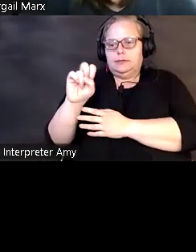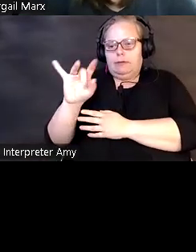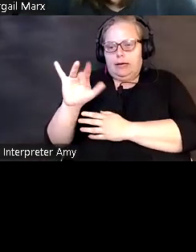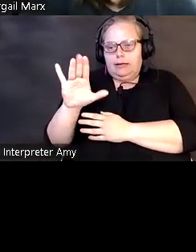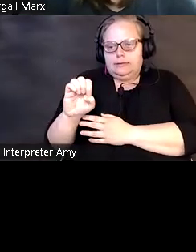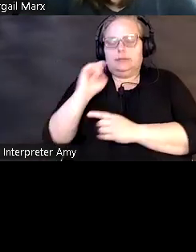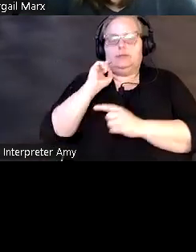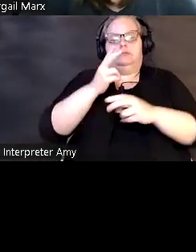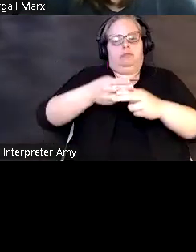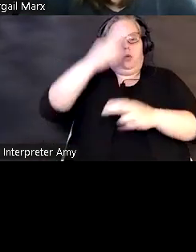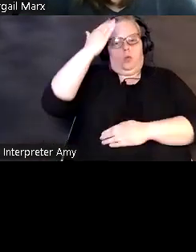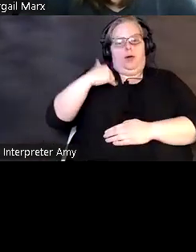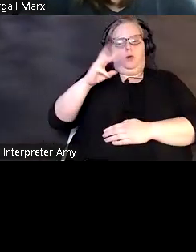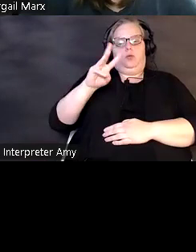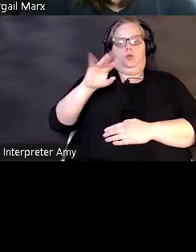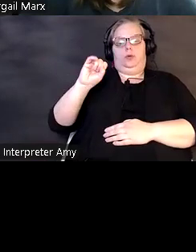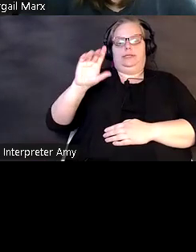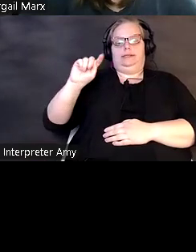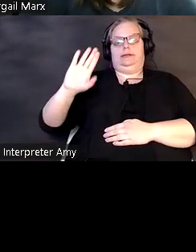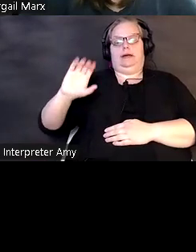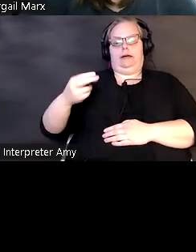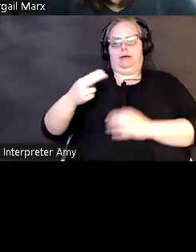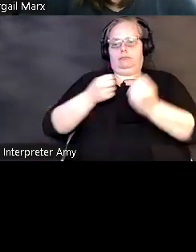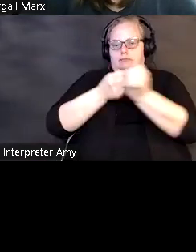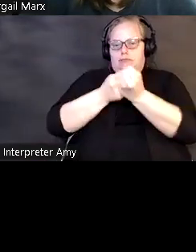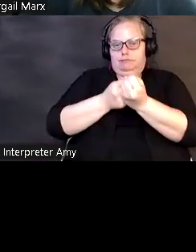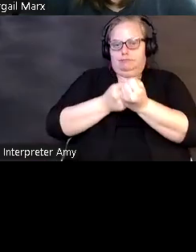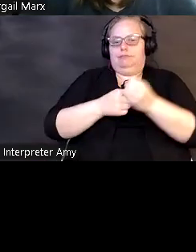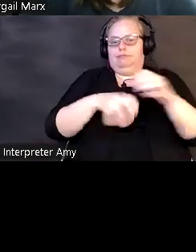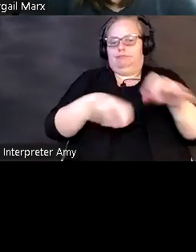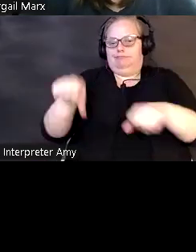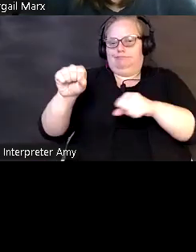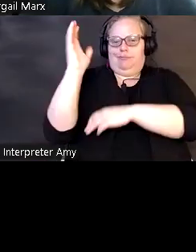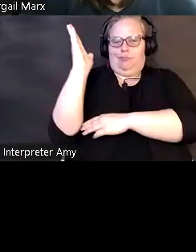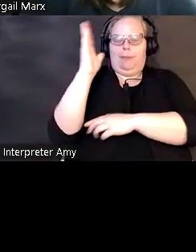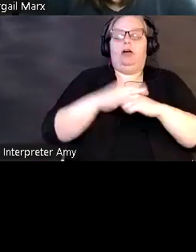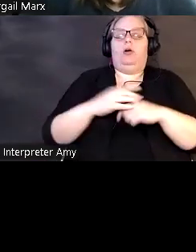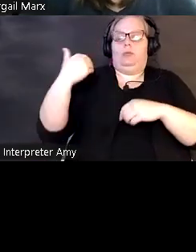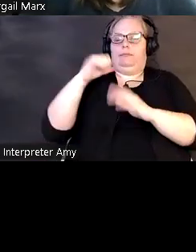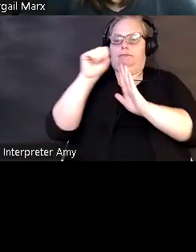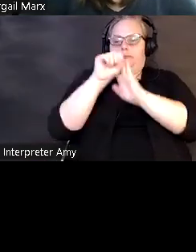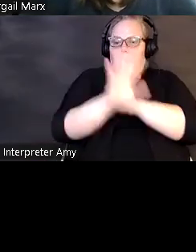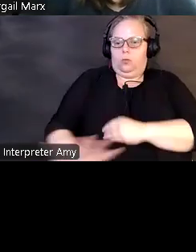is sponsoring this webinar, that we have our statewide lending library, WisconsinAT4All.com,